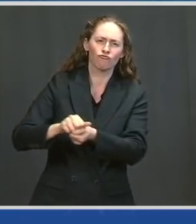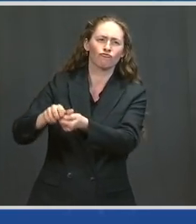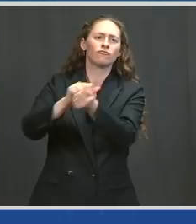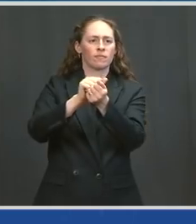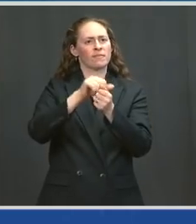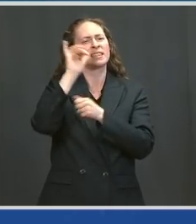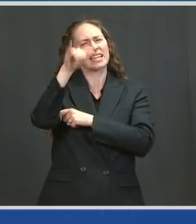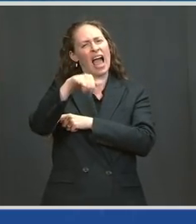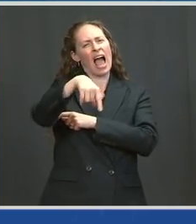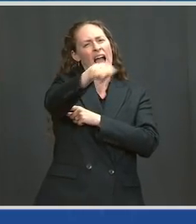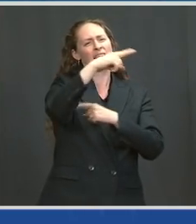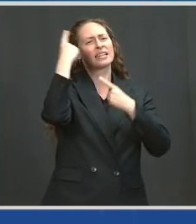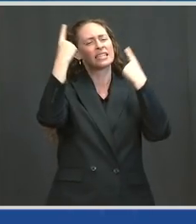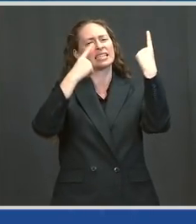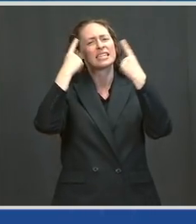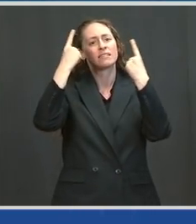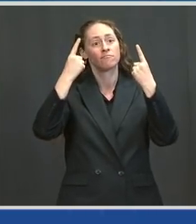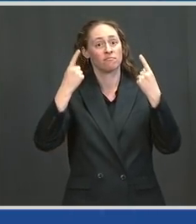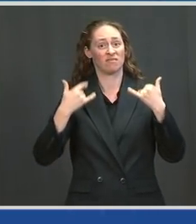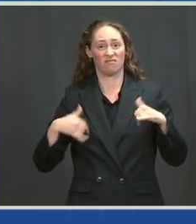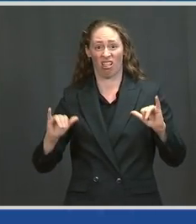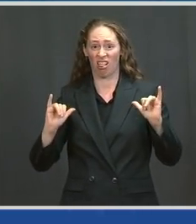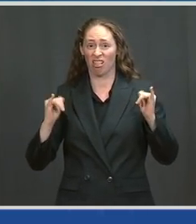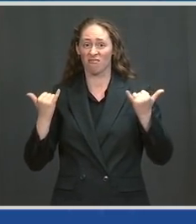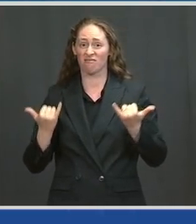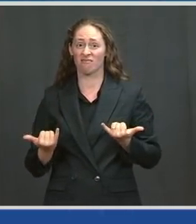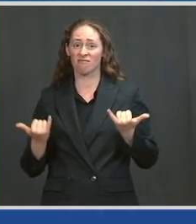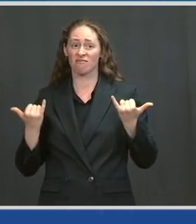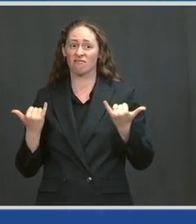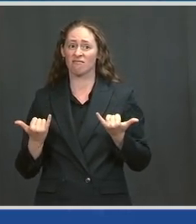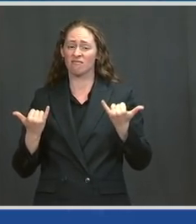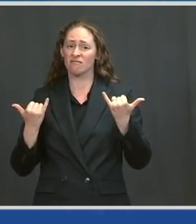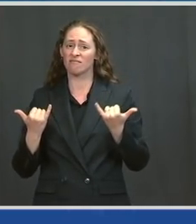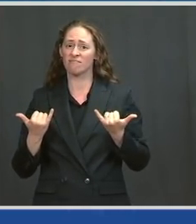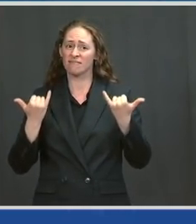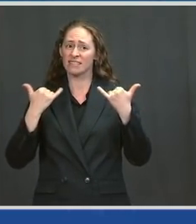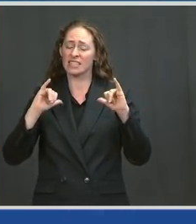and unfortunately in many people's hearts. Today, we welcome